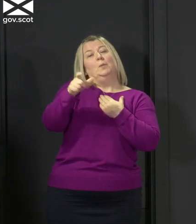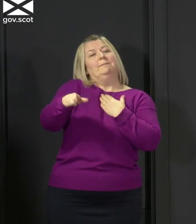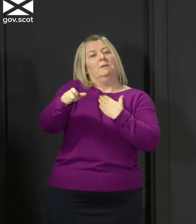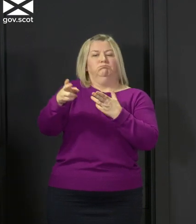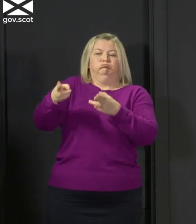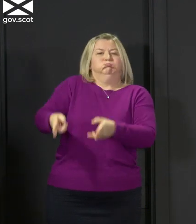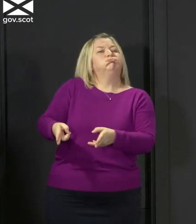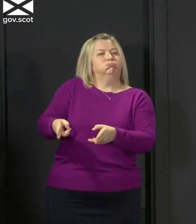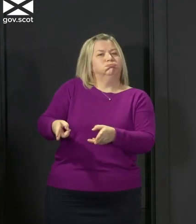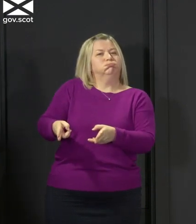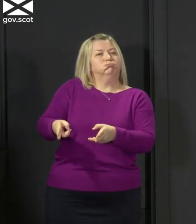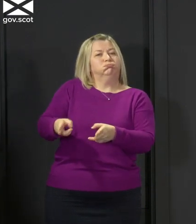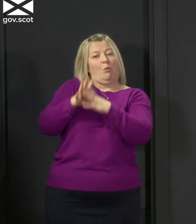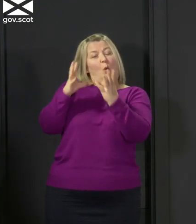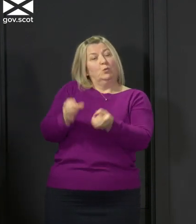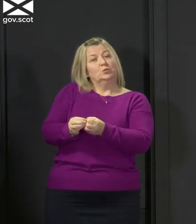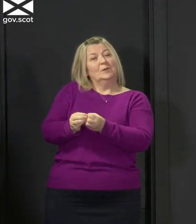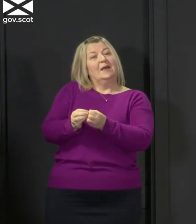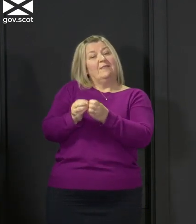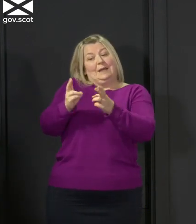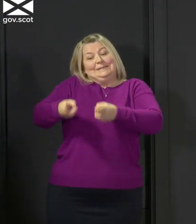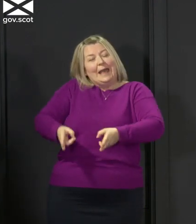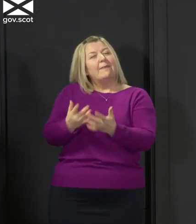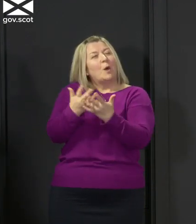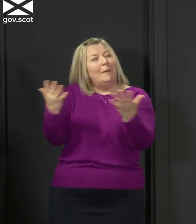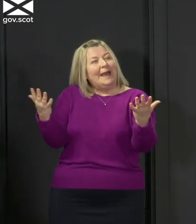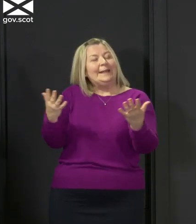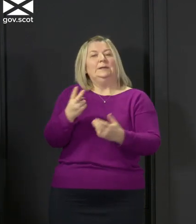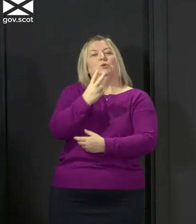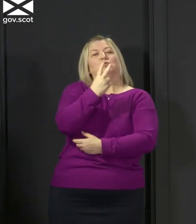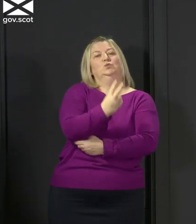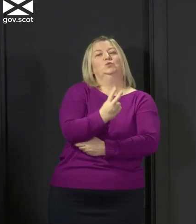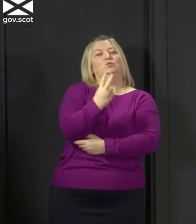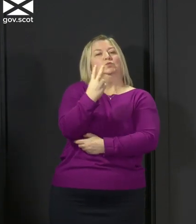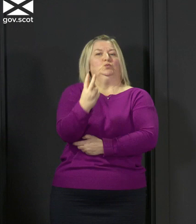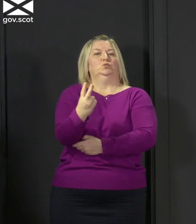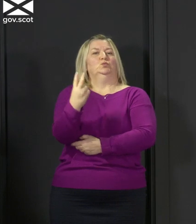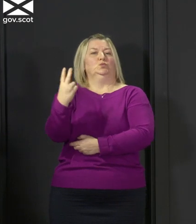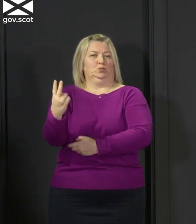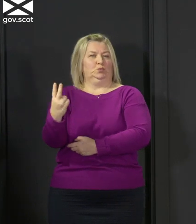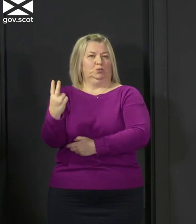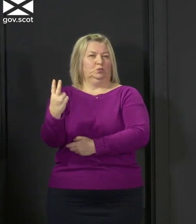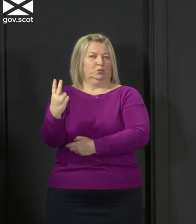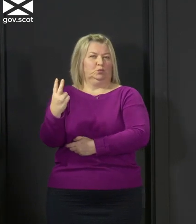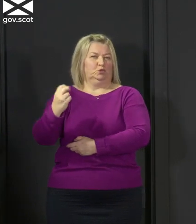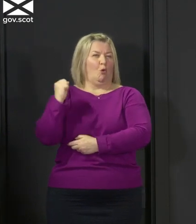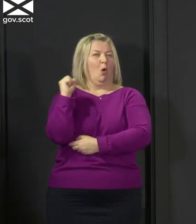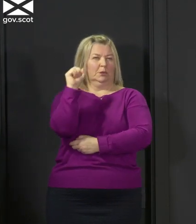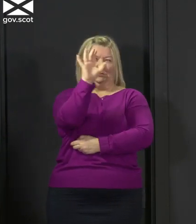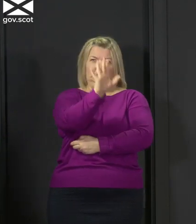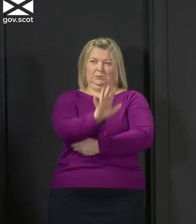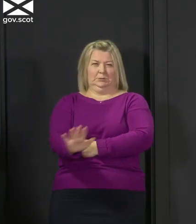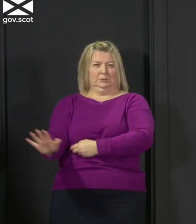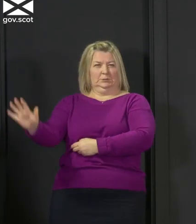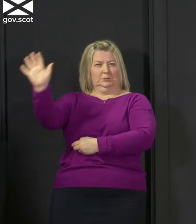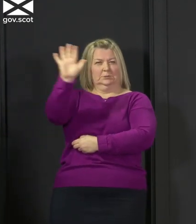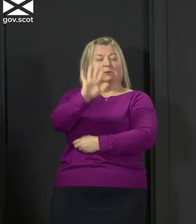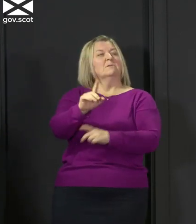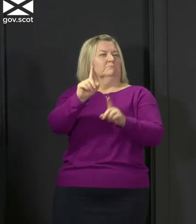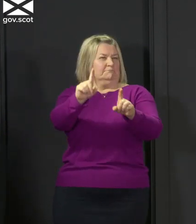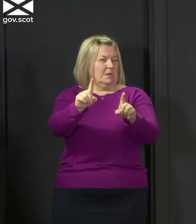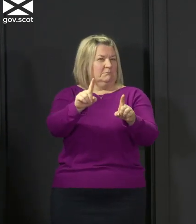total number of deaths in Scotland to 222. Once again, however, that figure will not